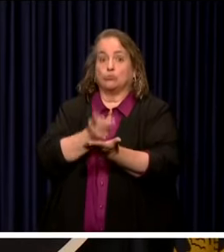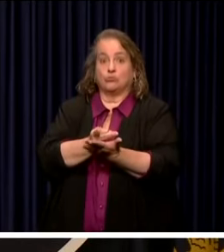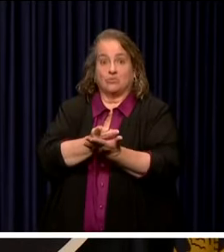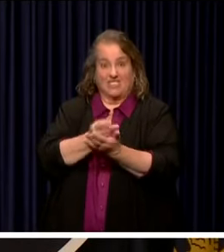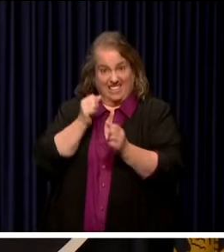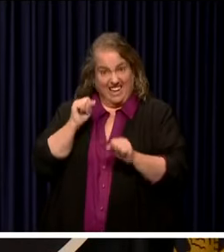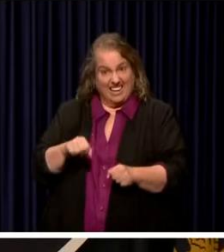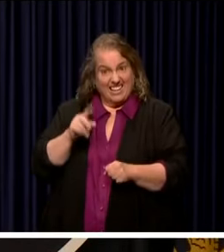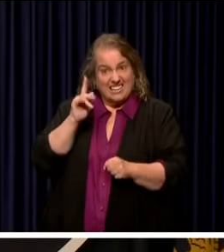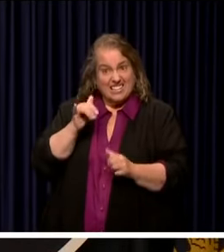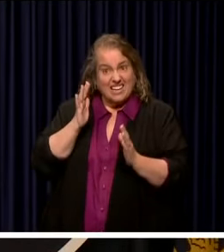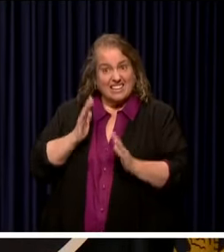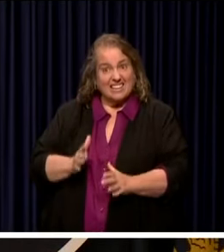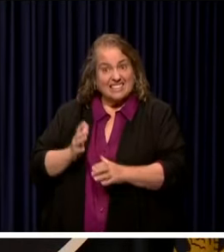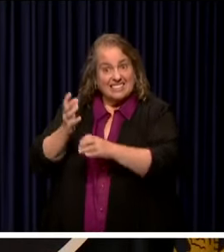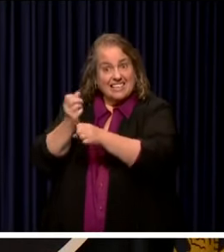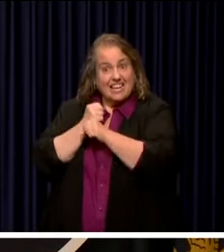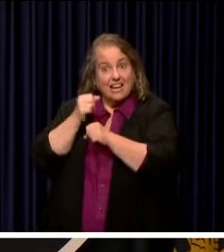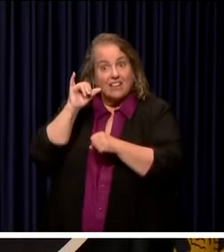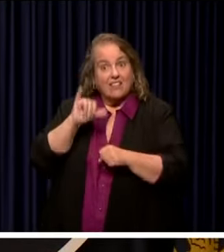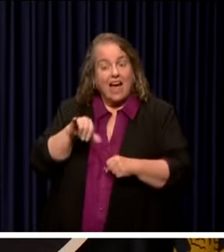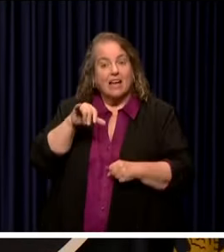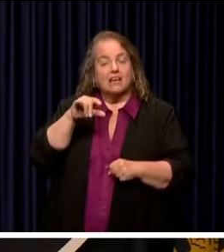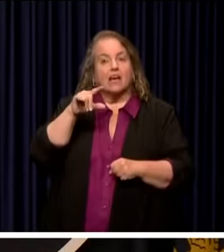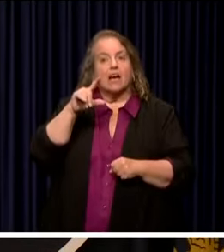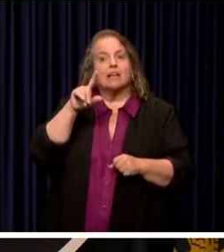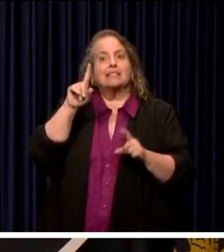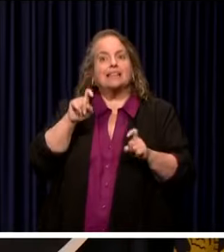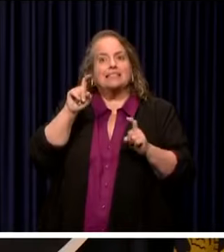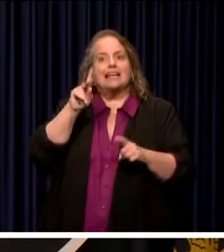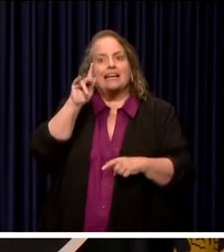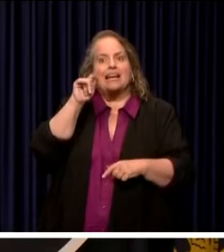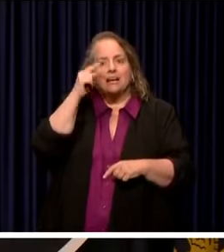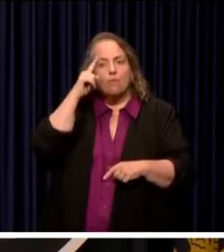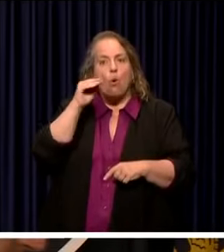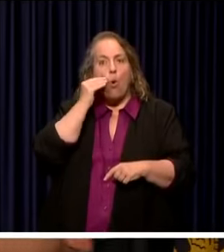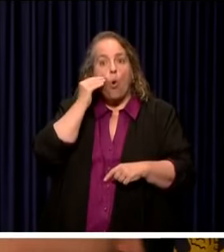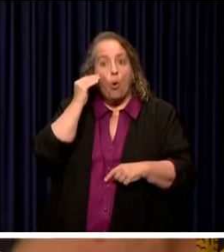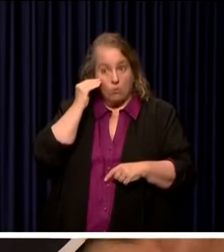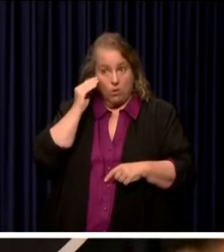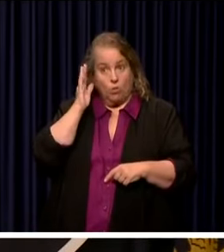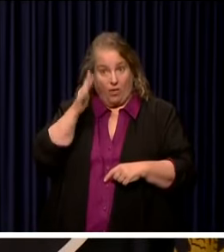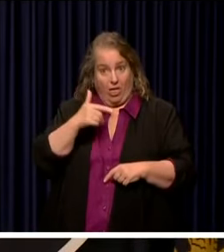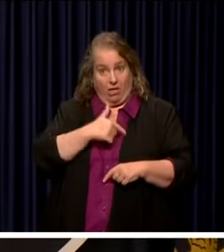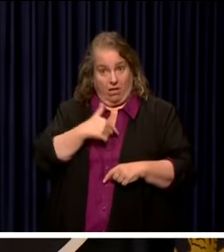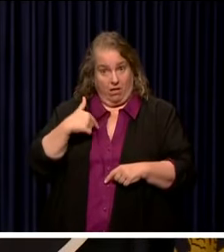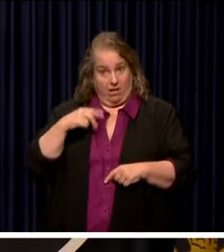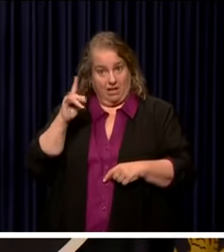USE OF THE TEST RESULTS. SO I WOULDN'T JUST GET THE TEST WITHOUT MINING SURE YOU HAVE A CLINICIAN GUIDING YOU IN HOW TO